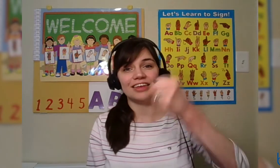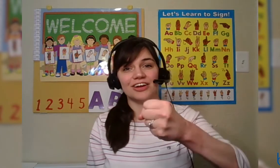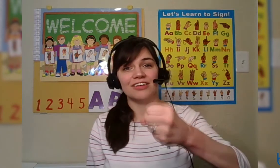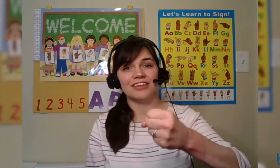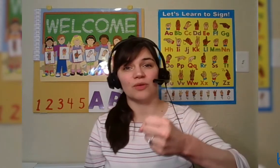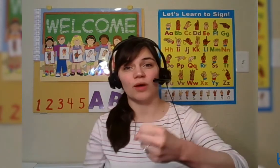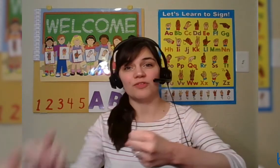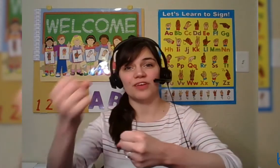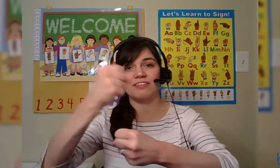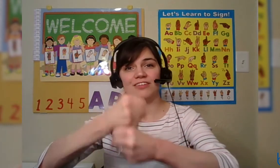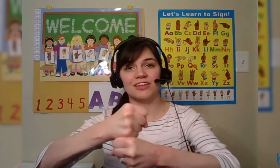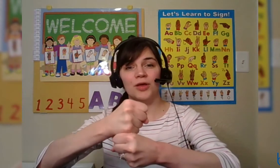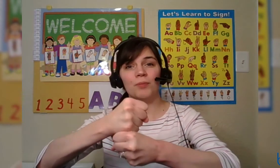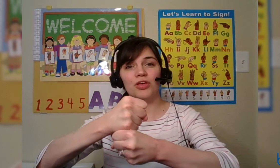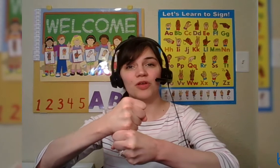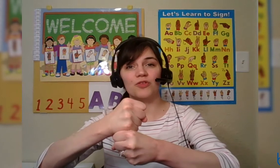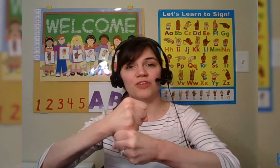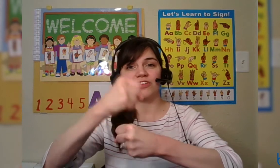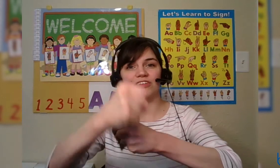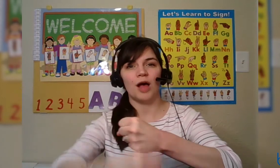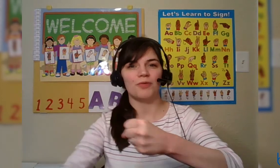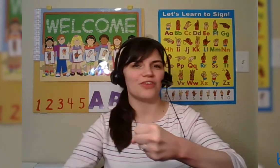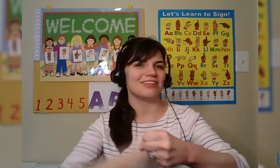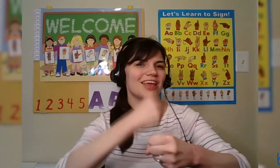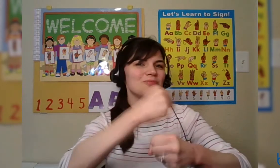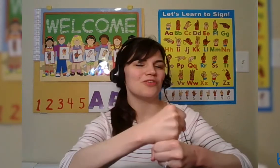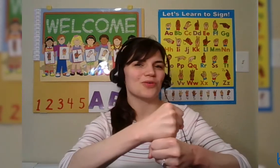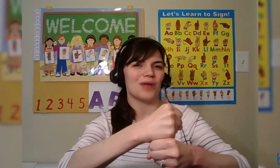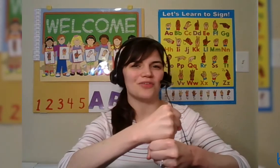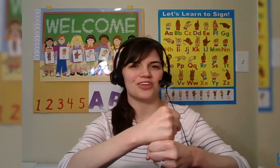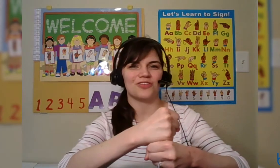year, take one fist, put your other fist on top of it, and move it around in a